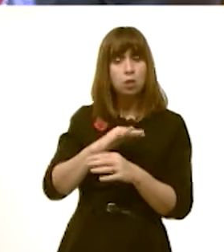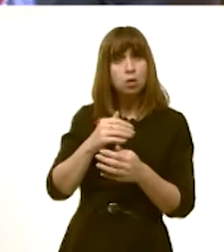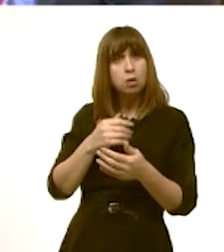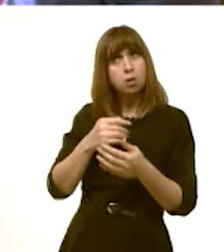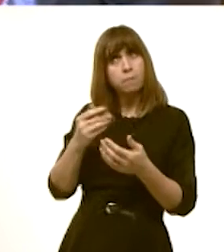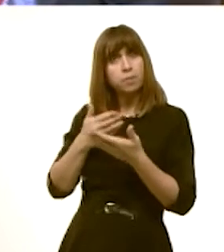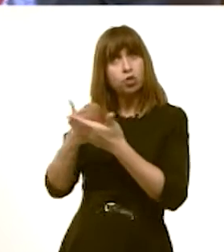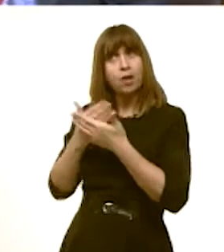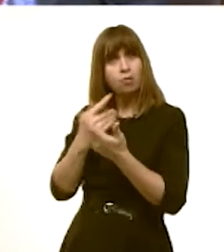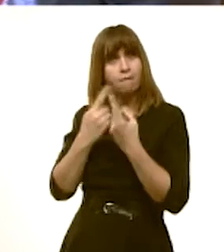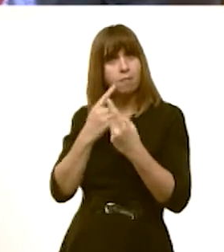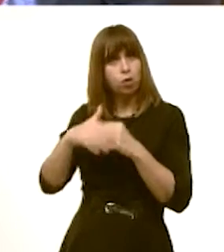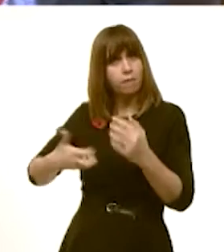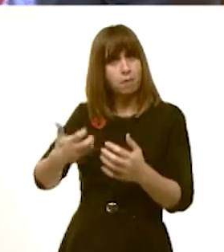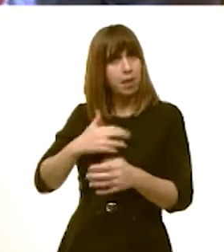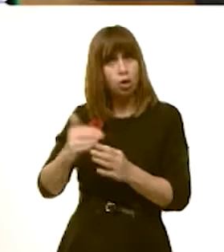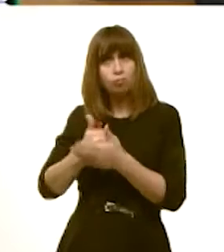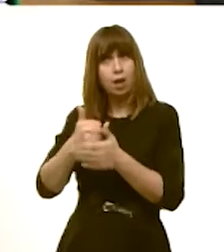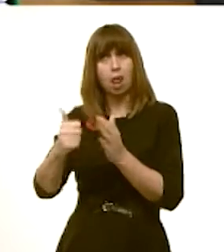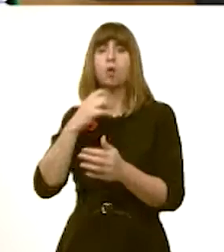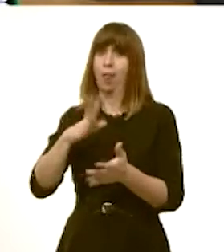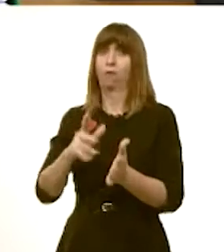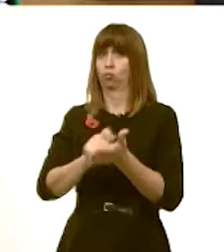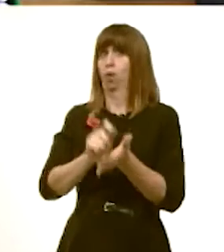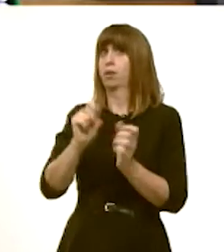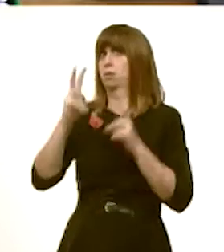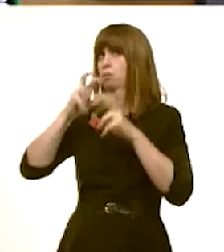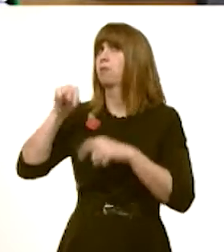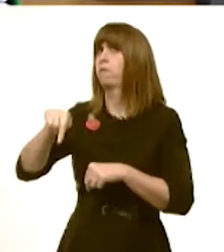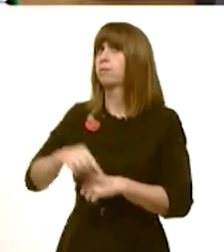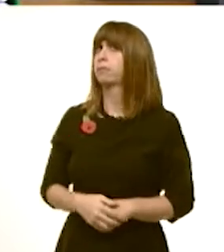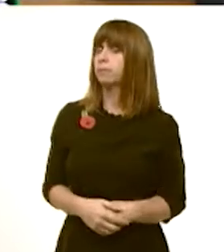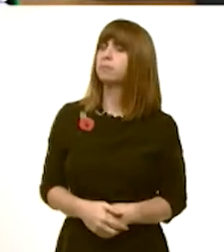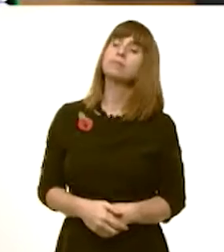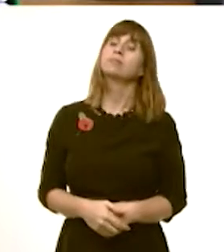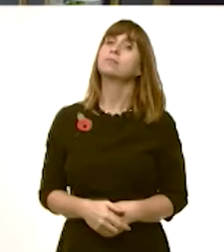shared with the healthcare inspectorate, I will investigate and write to the Member.